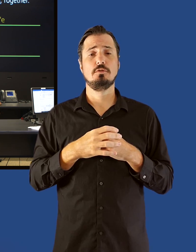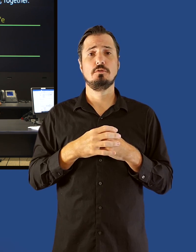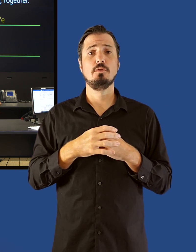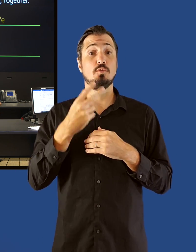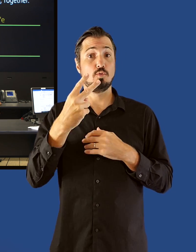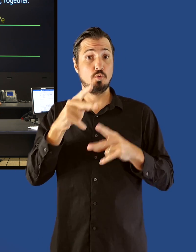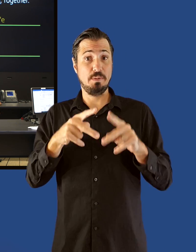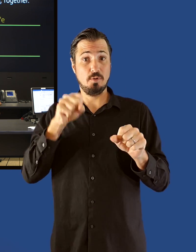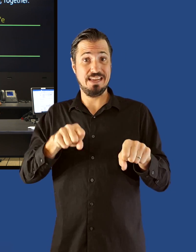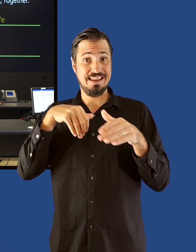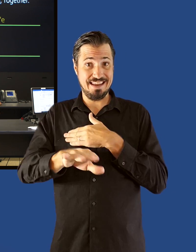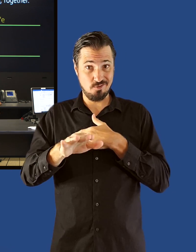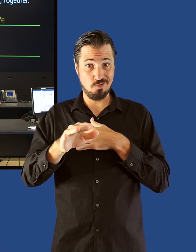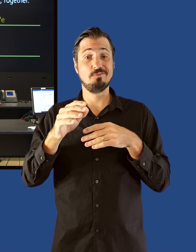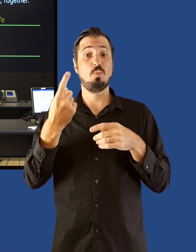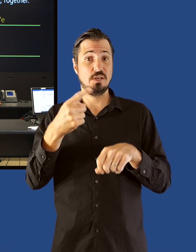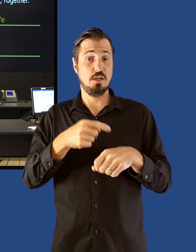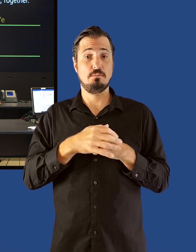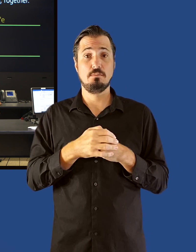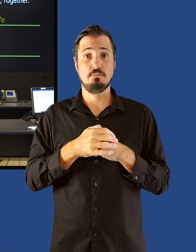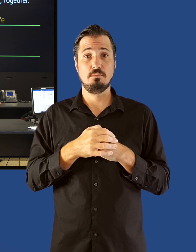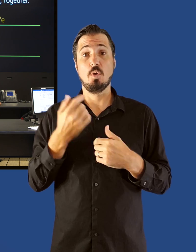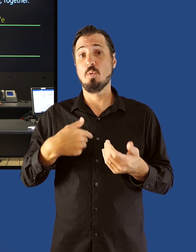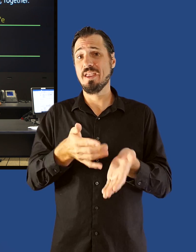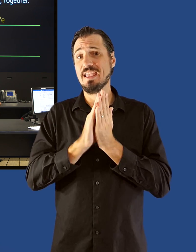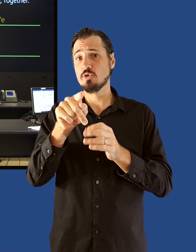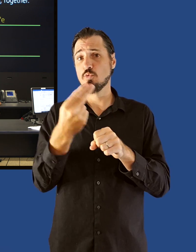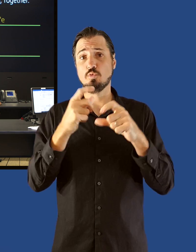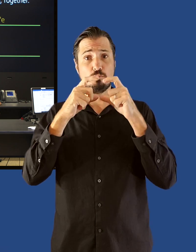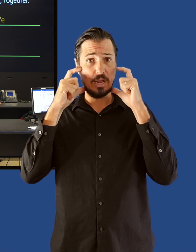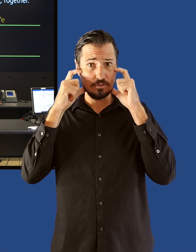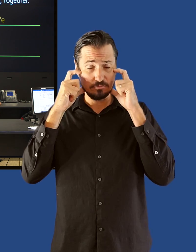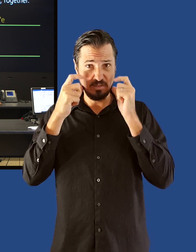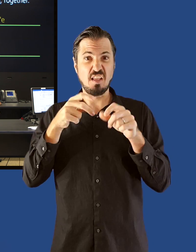Customers are asked to wear masks and follow markers to help maintain social distancing.